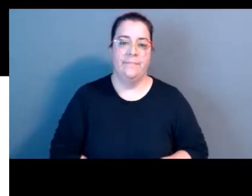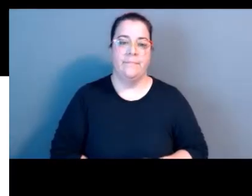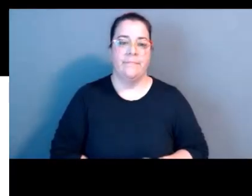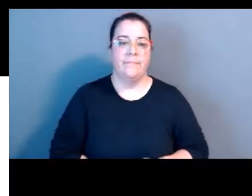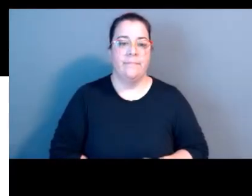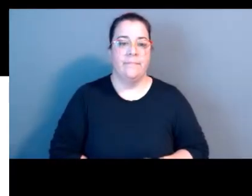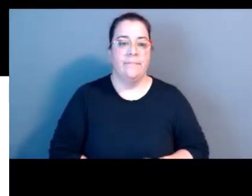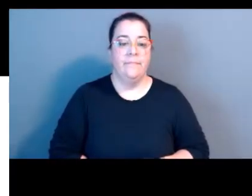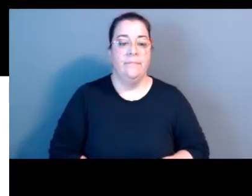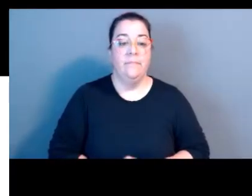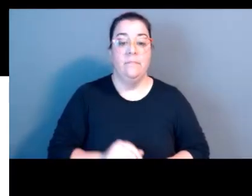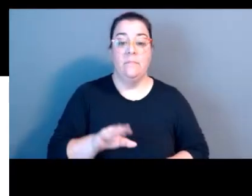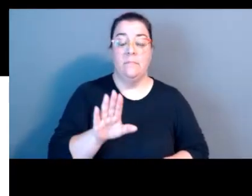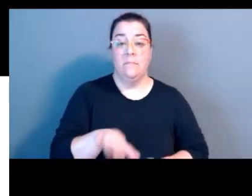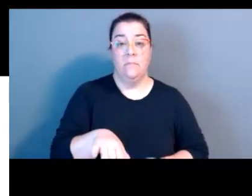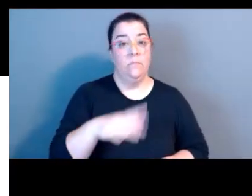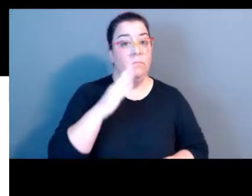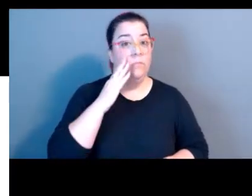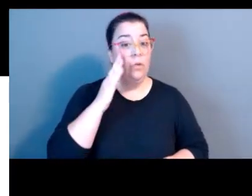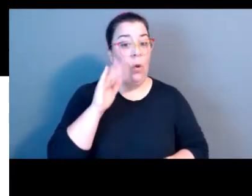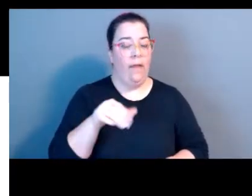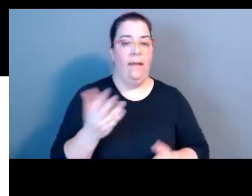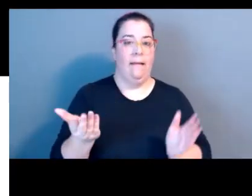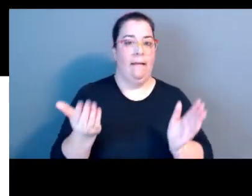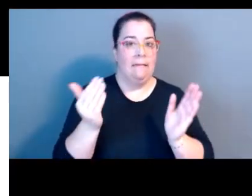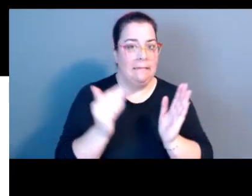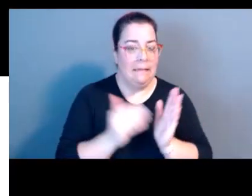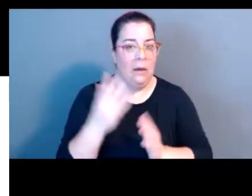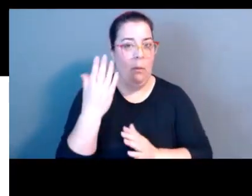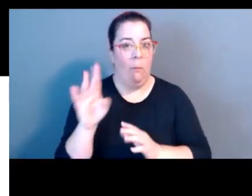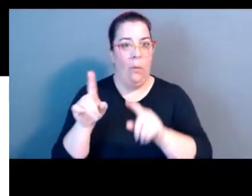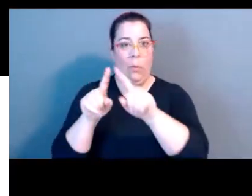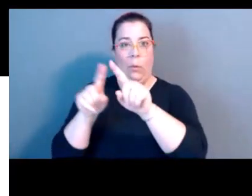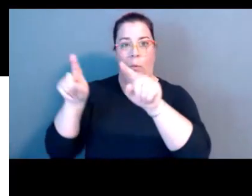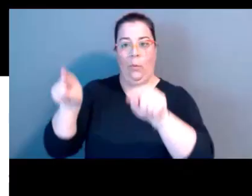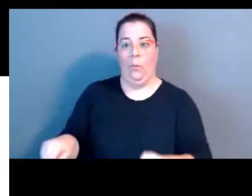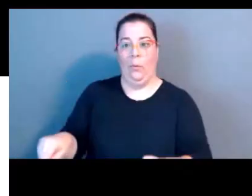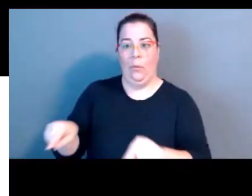You'll notice, again, the Useful Information column section.